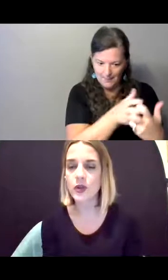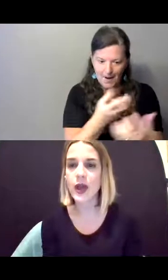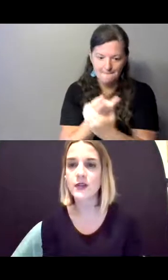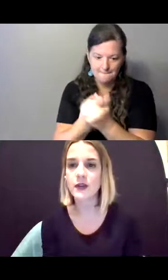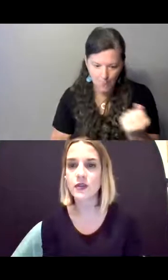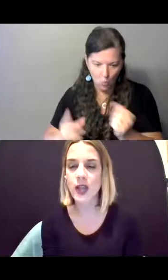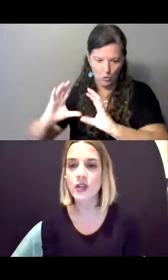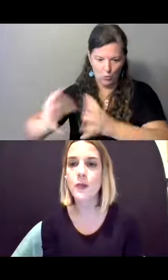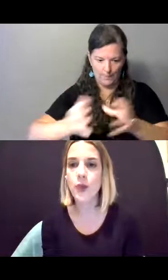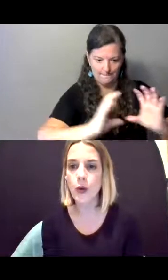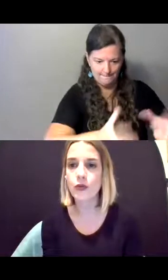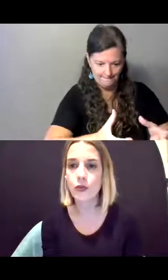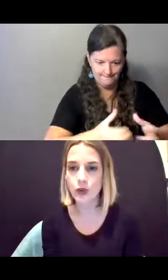So, you had to differentiate both groups.